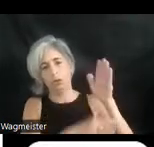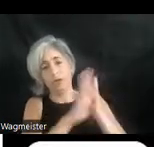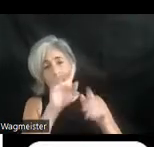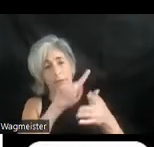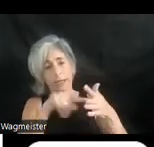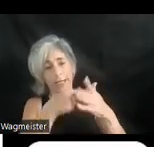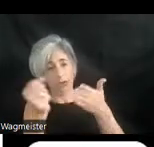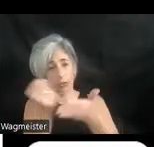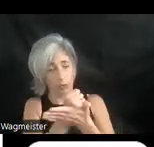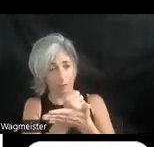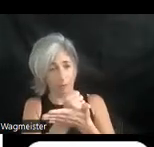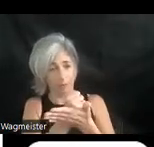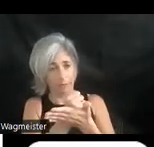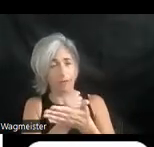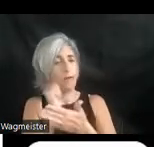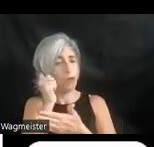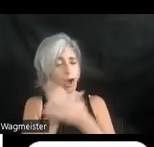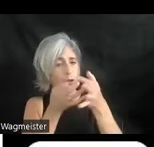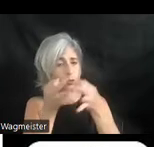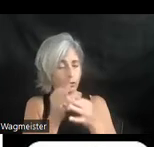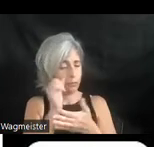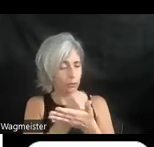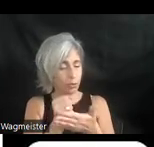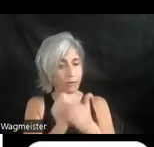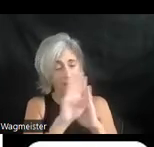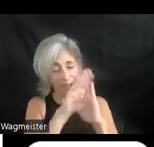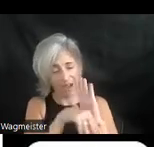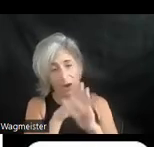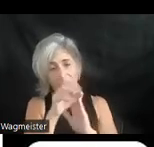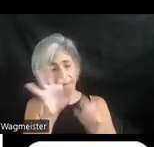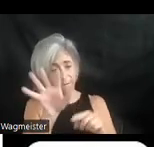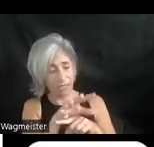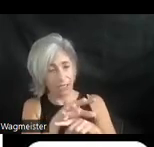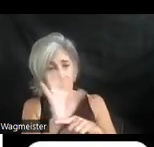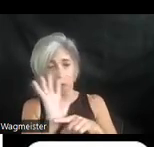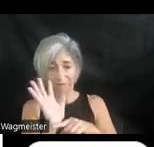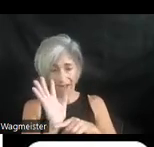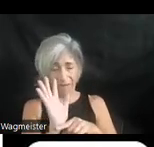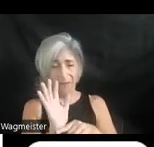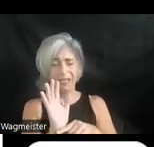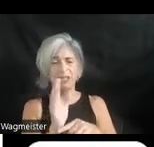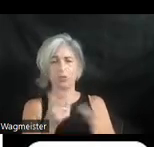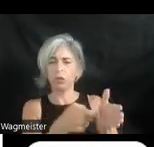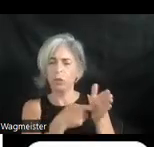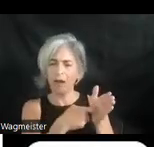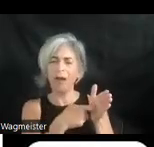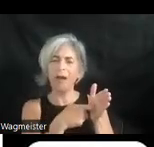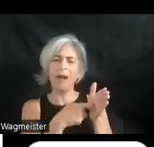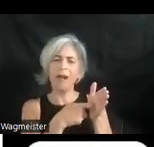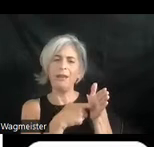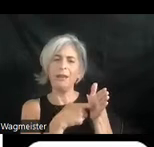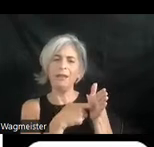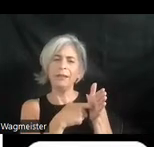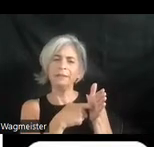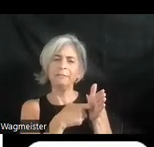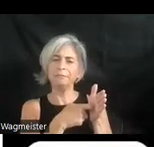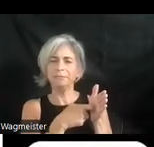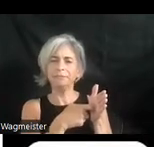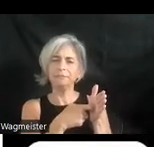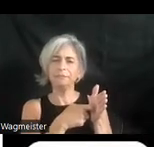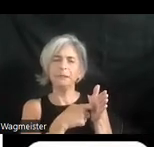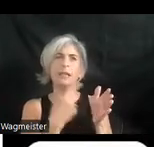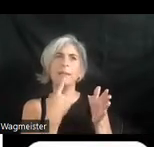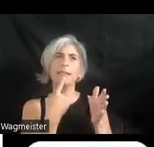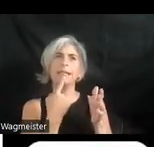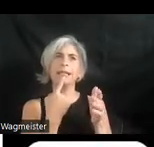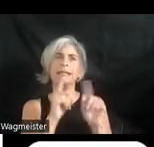the initial audio description script for half-hour of video or film takes, let me do it differently.